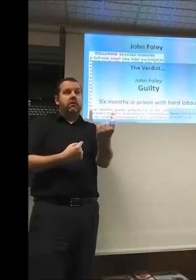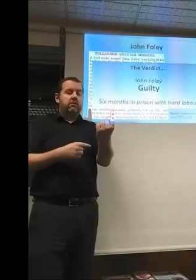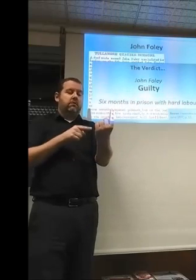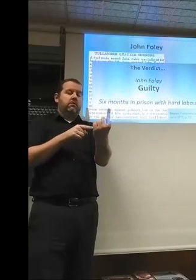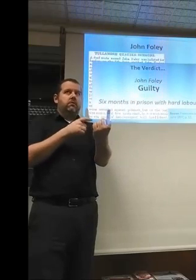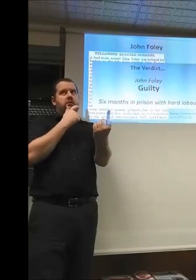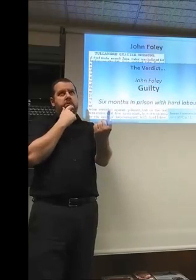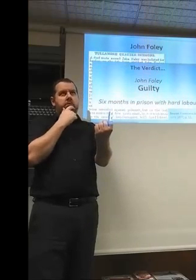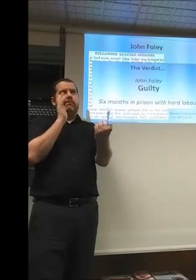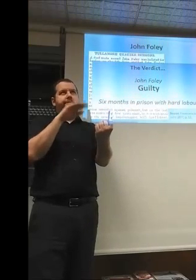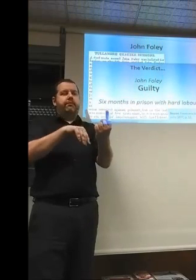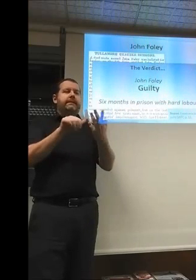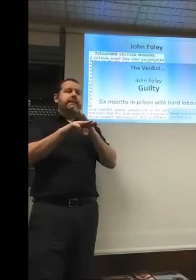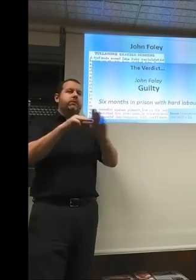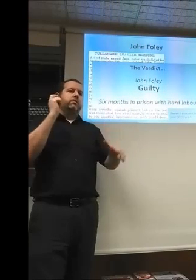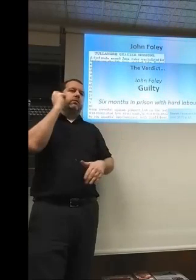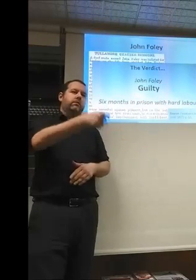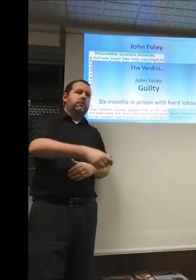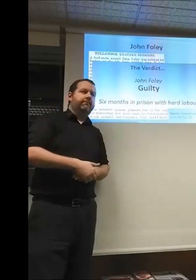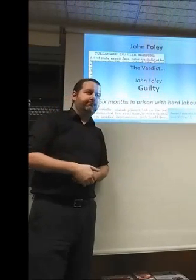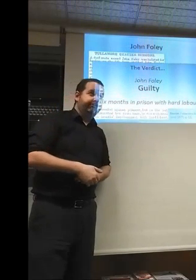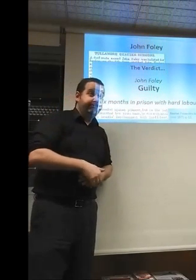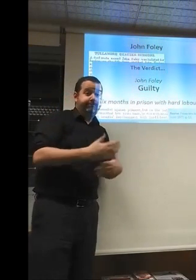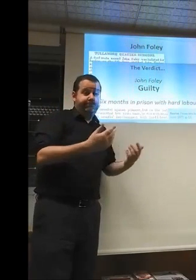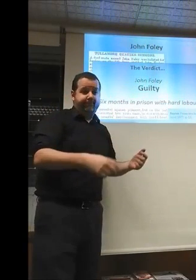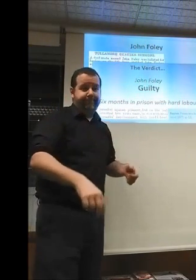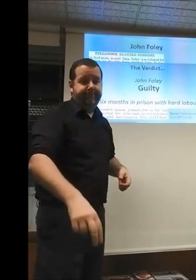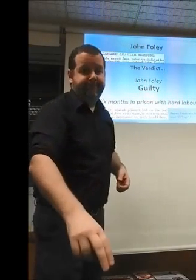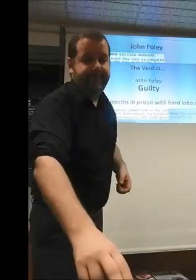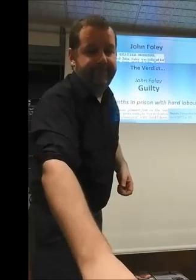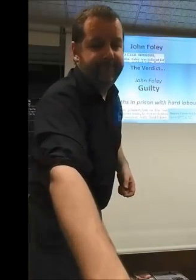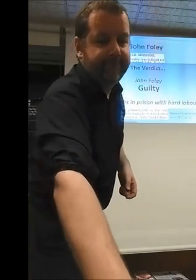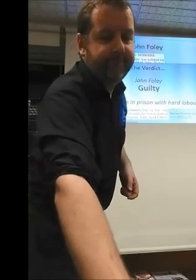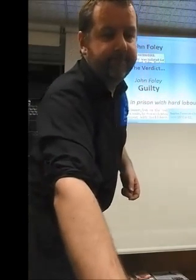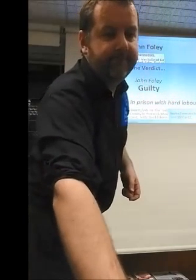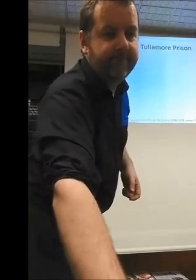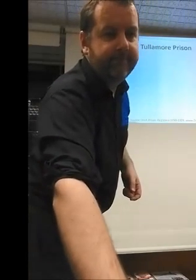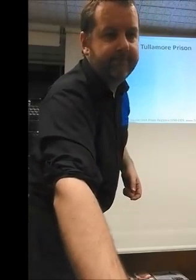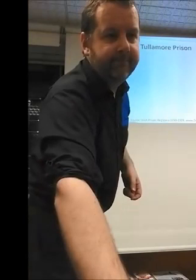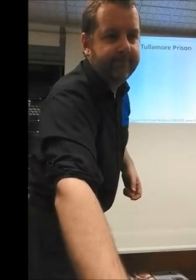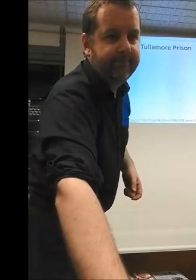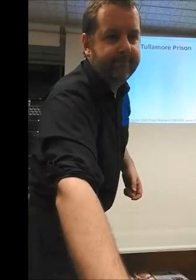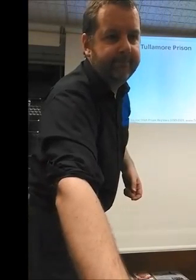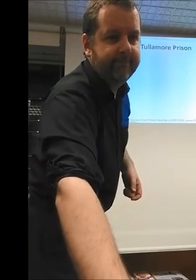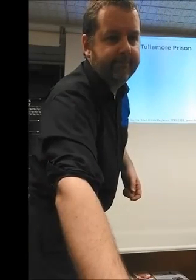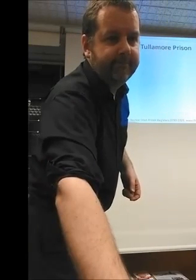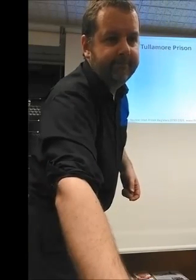He stole three shillings and sixpence.